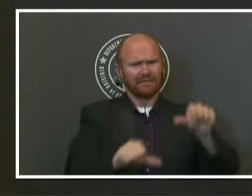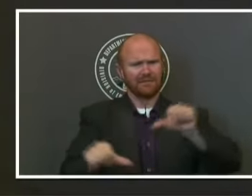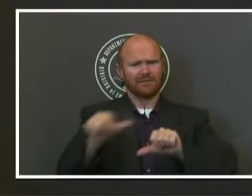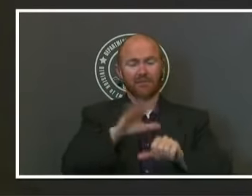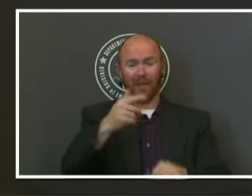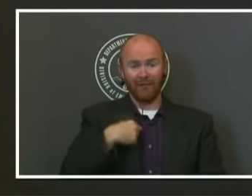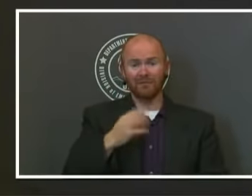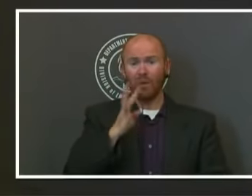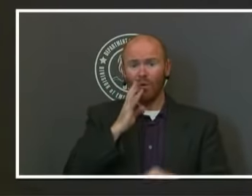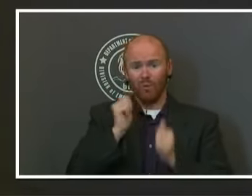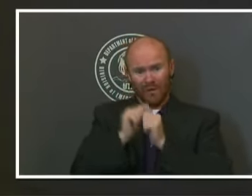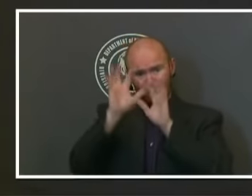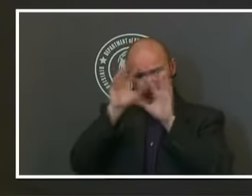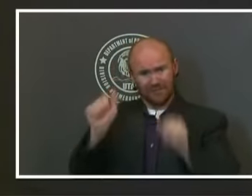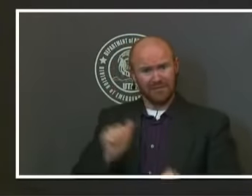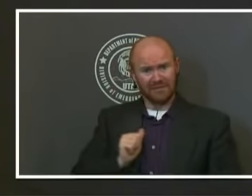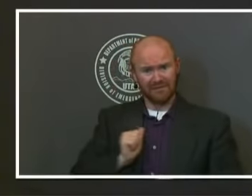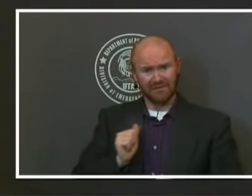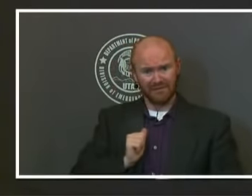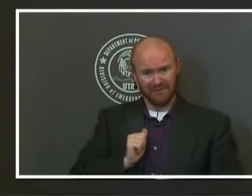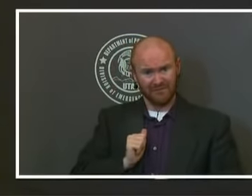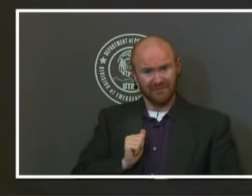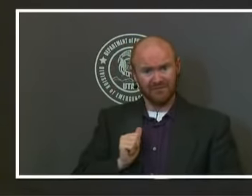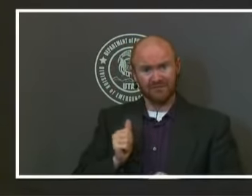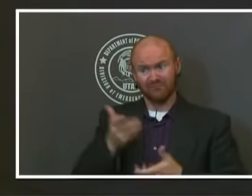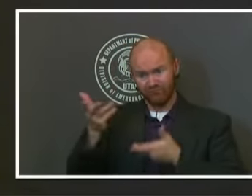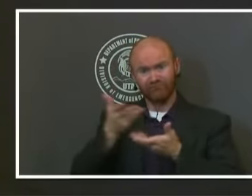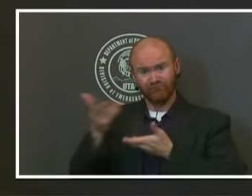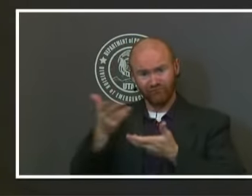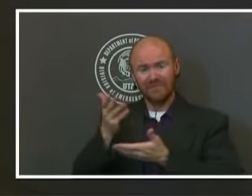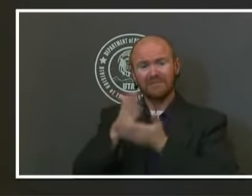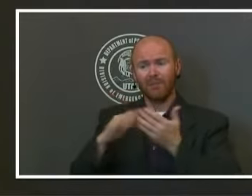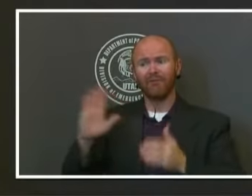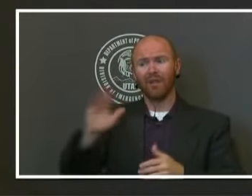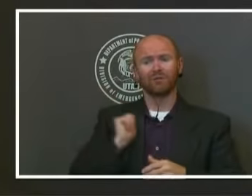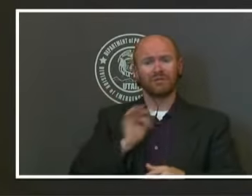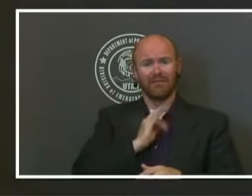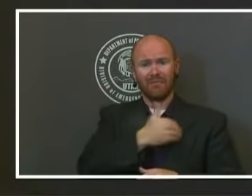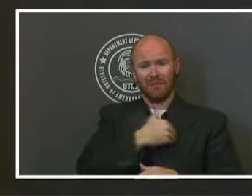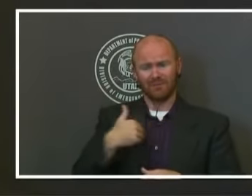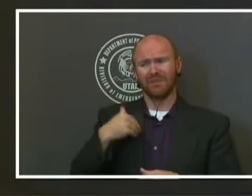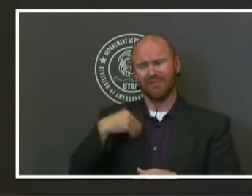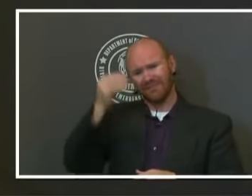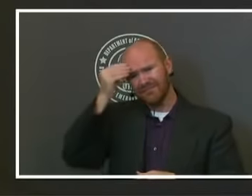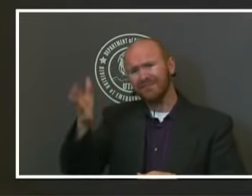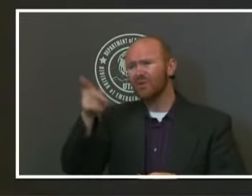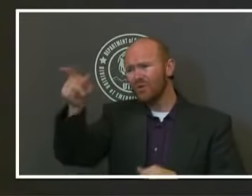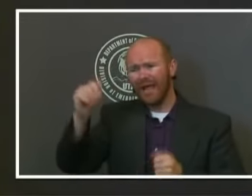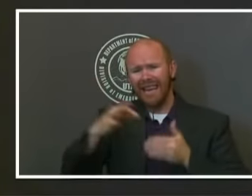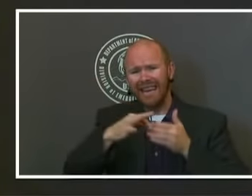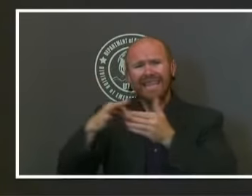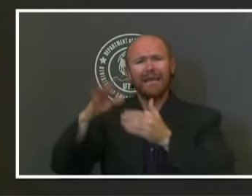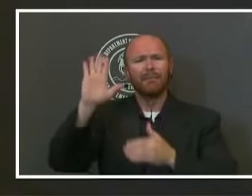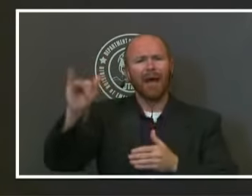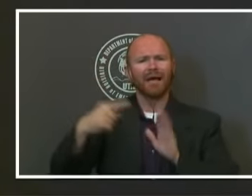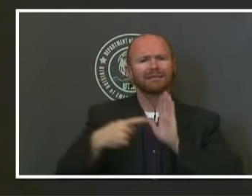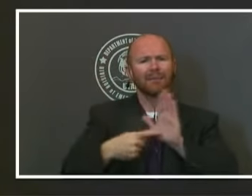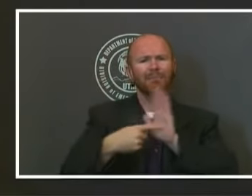vice president personally about this and some other staff members and saying you can lead